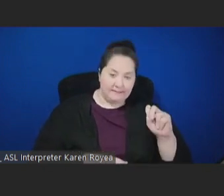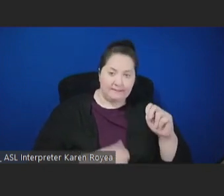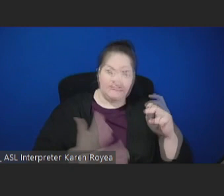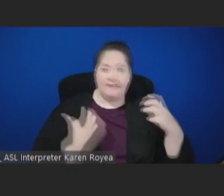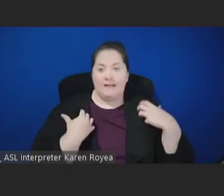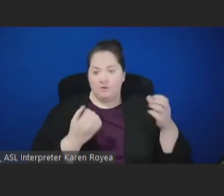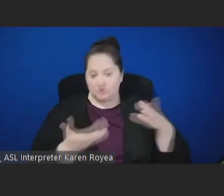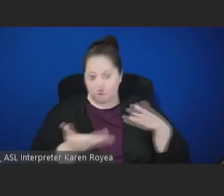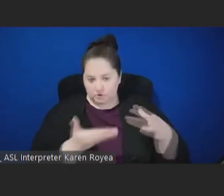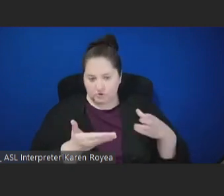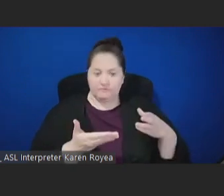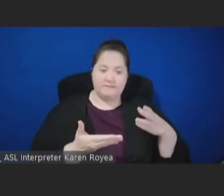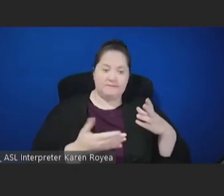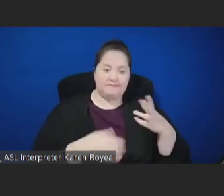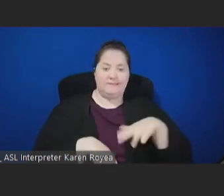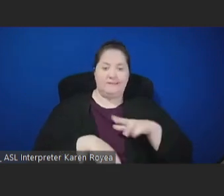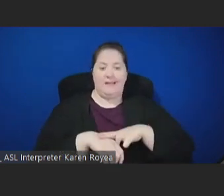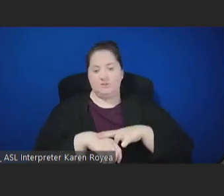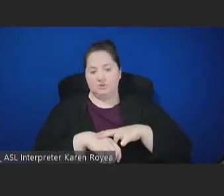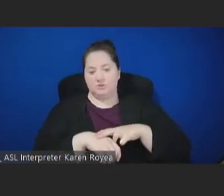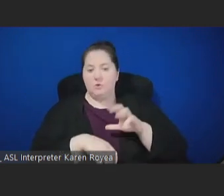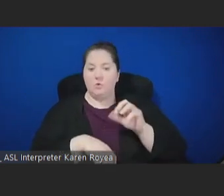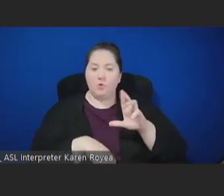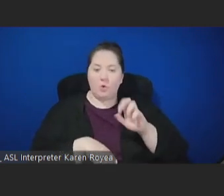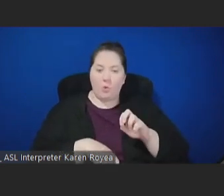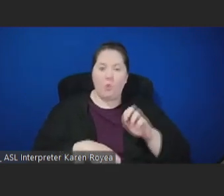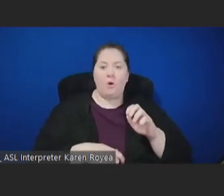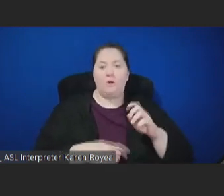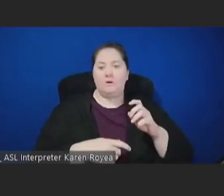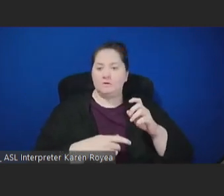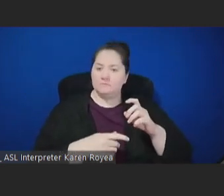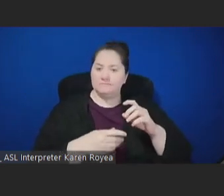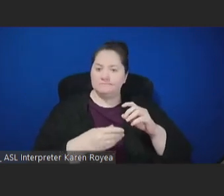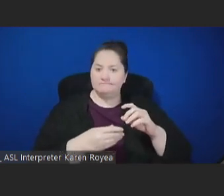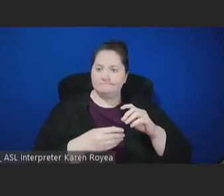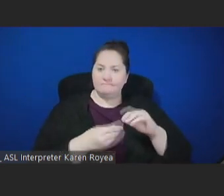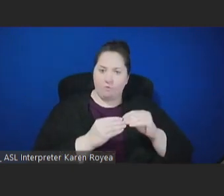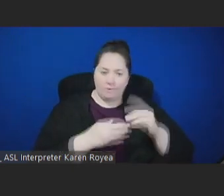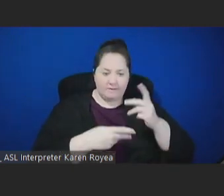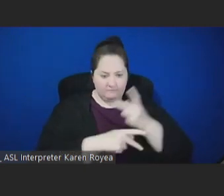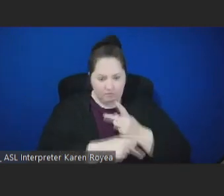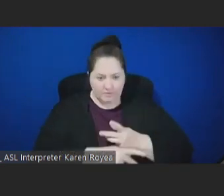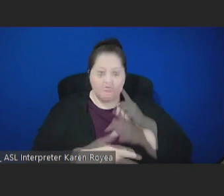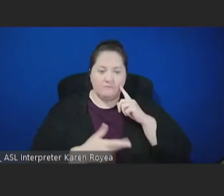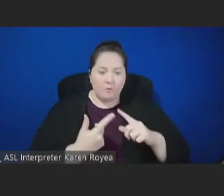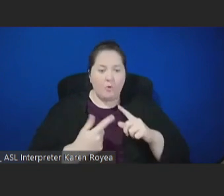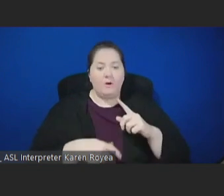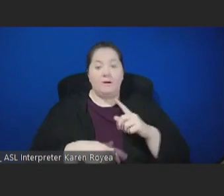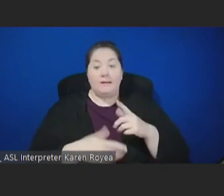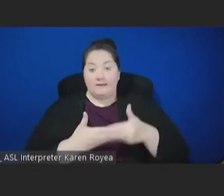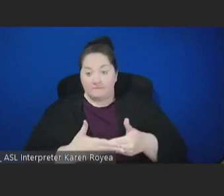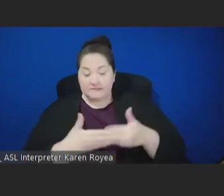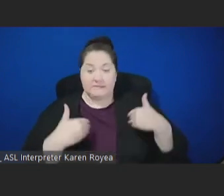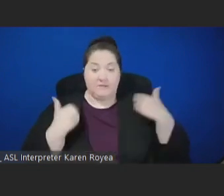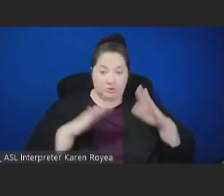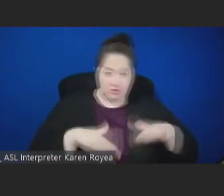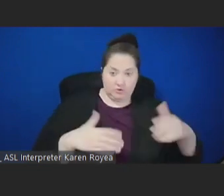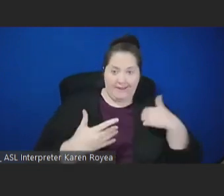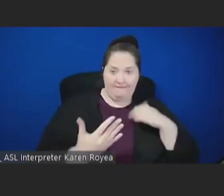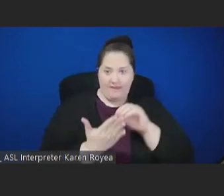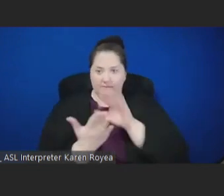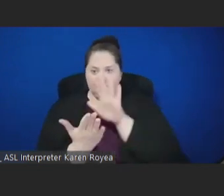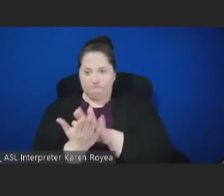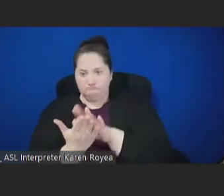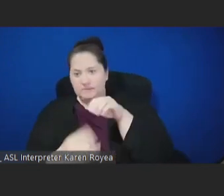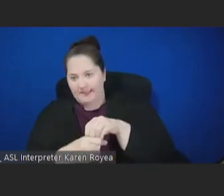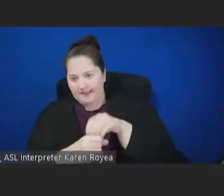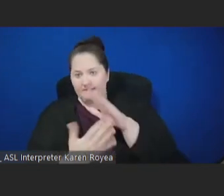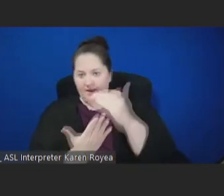to ensure access for AIAN infants and young children. We also provided guidance to federal,